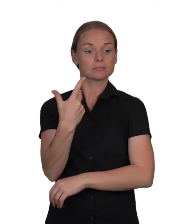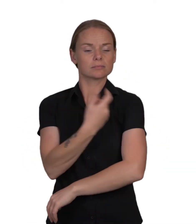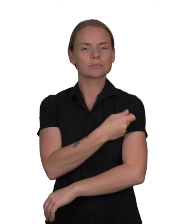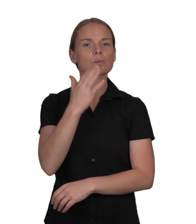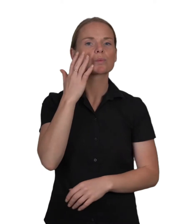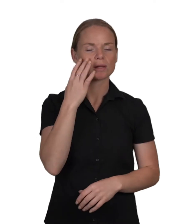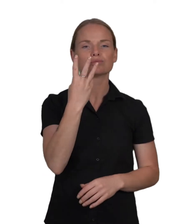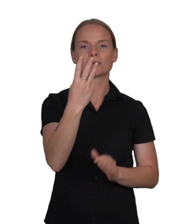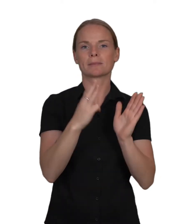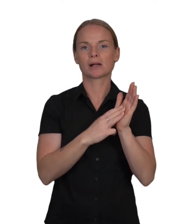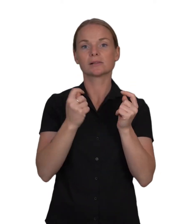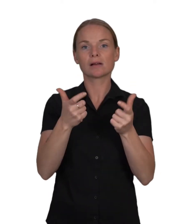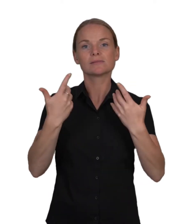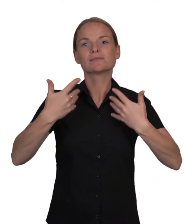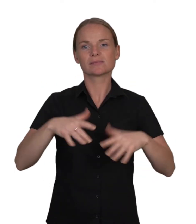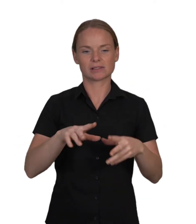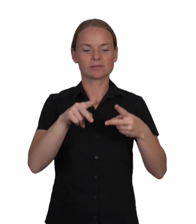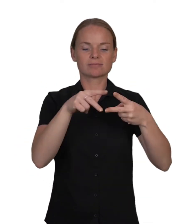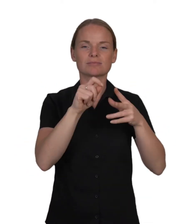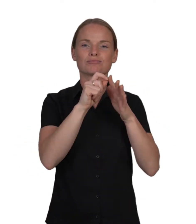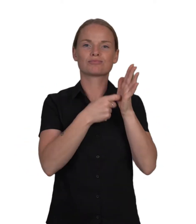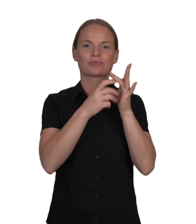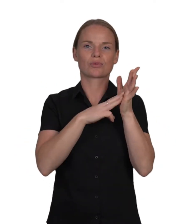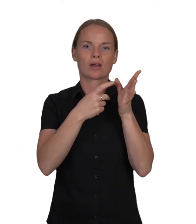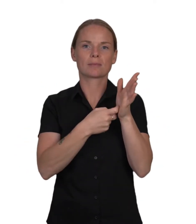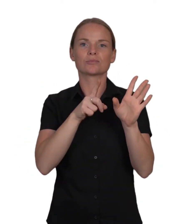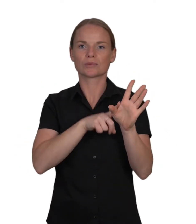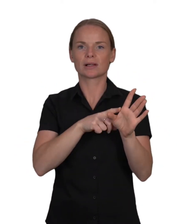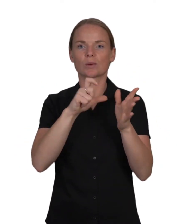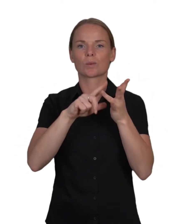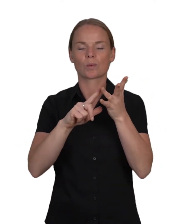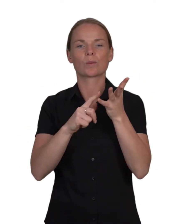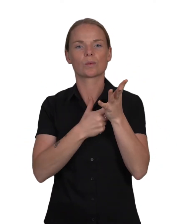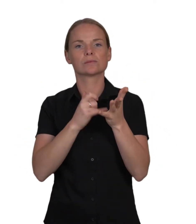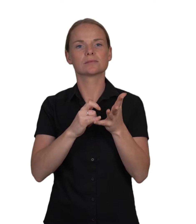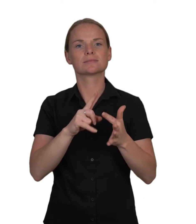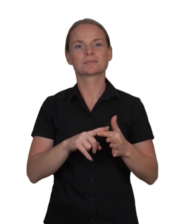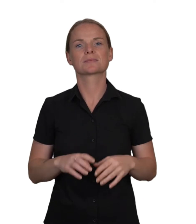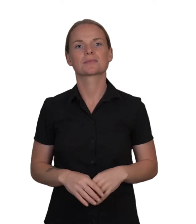The booster dose is given 3 months or more after the primary course.